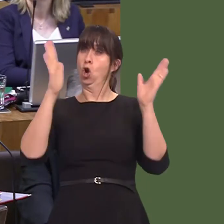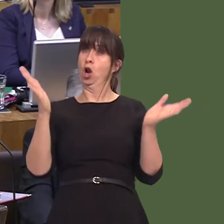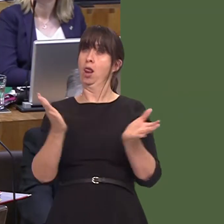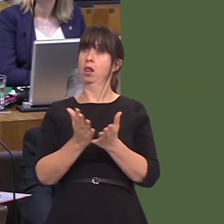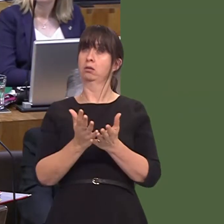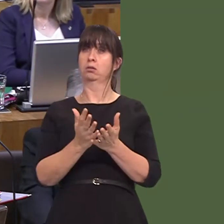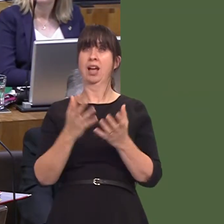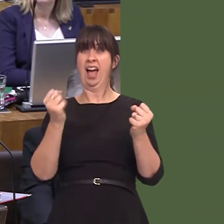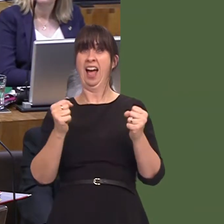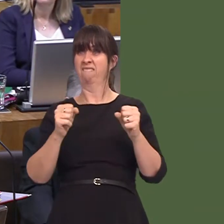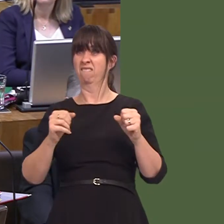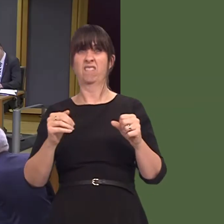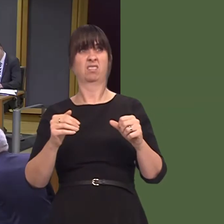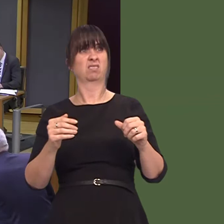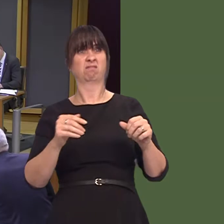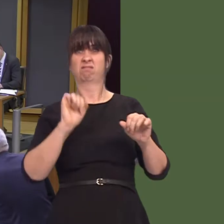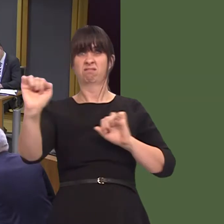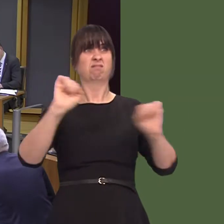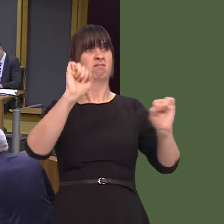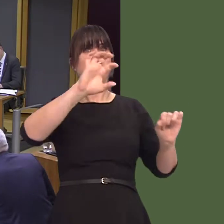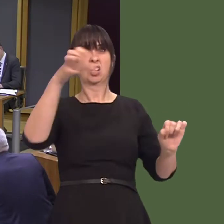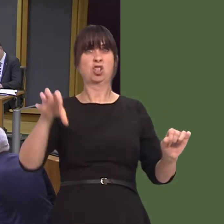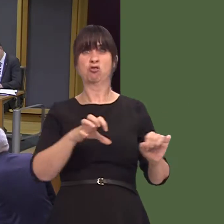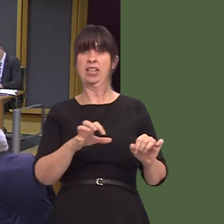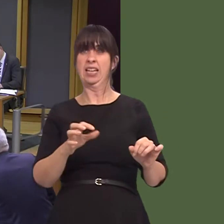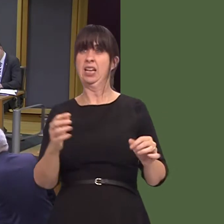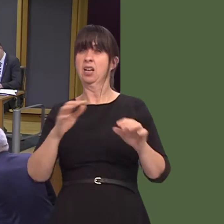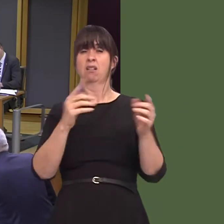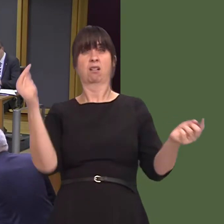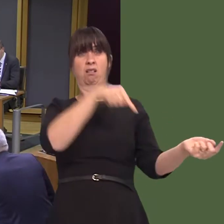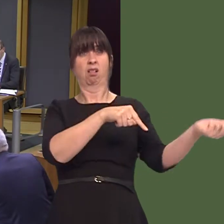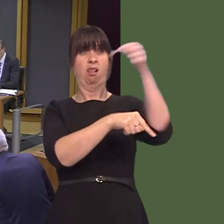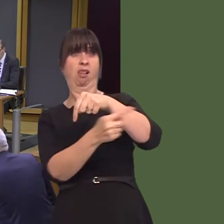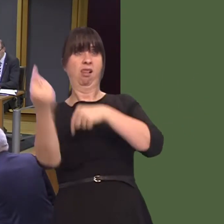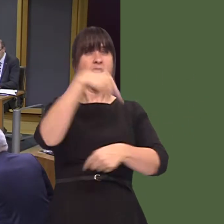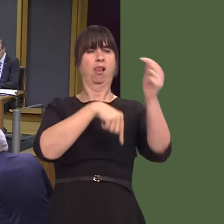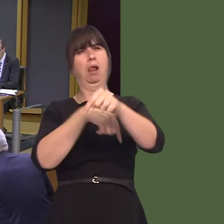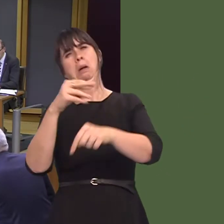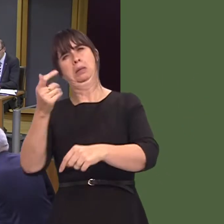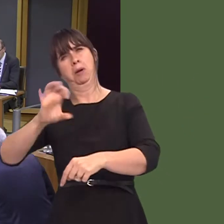on foreign direct investment. They create many thousands of jobs in Wales. It isnít the be-all and end-all, we understand that.